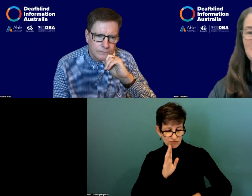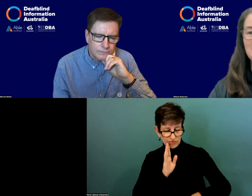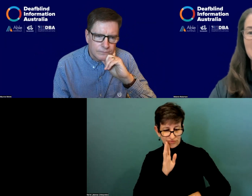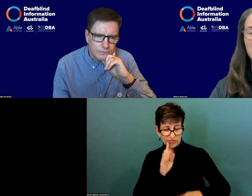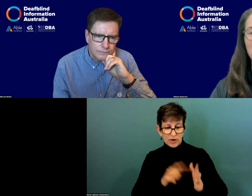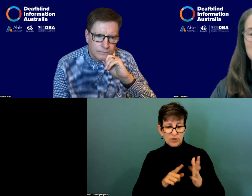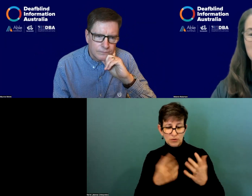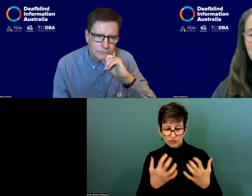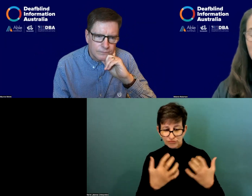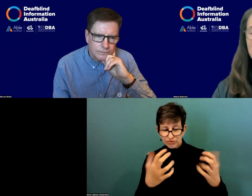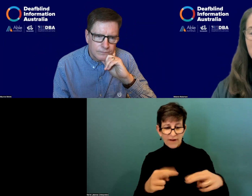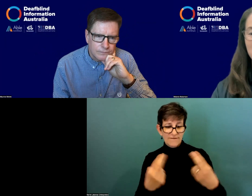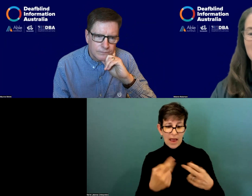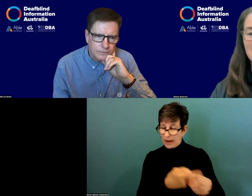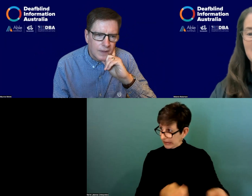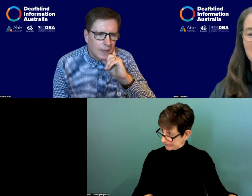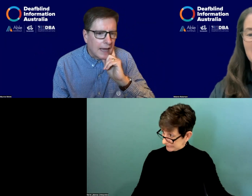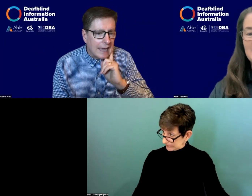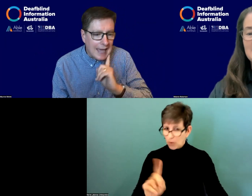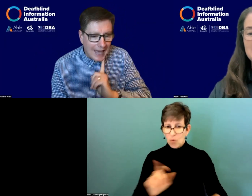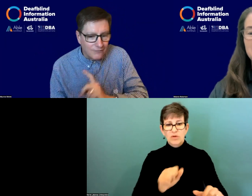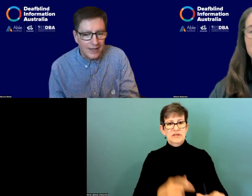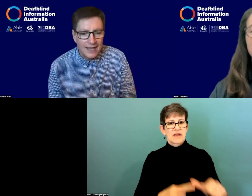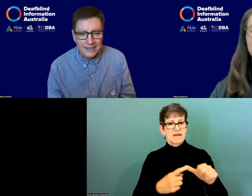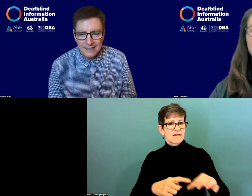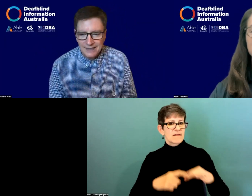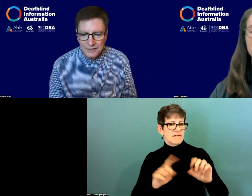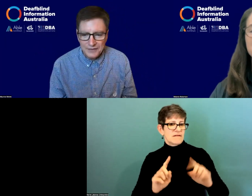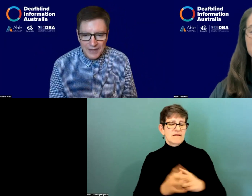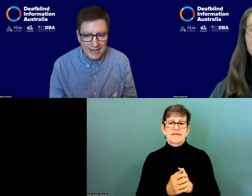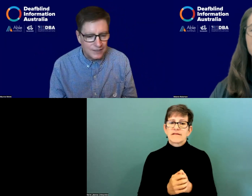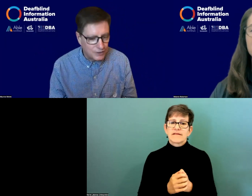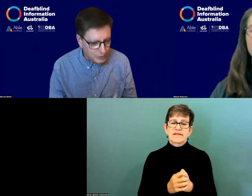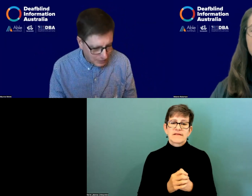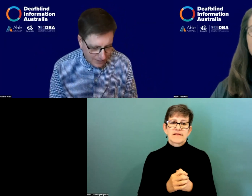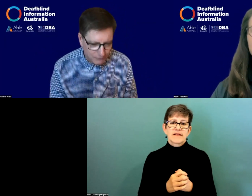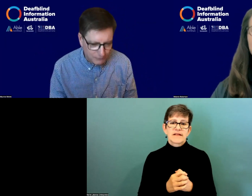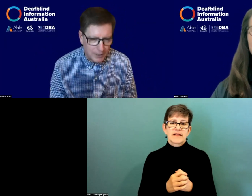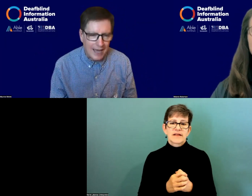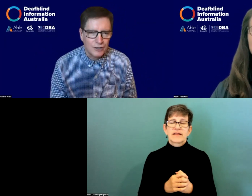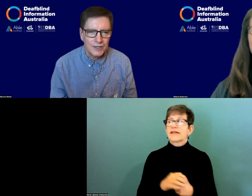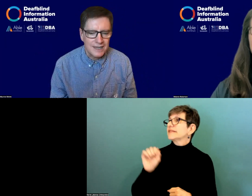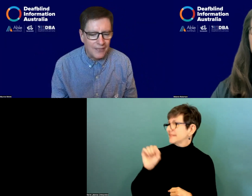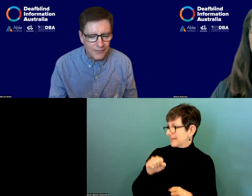to it or questions or comments? I have and they do have reactions.